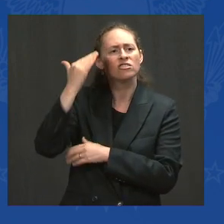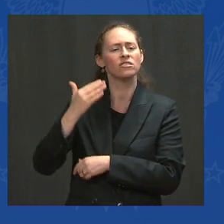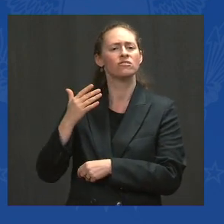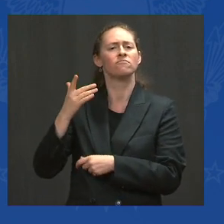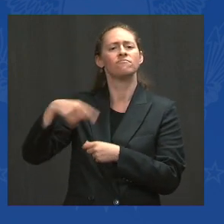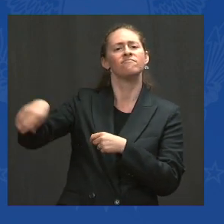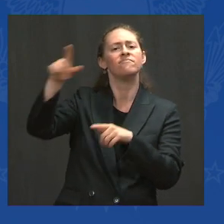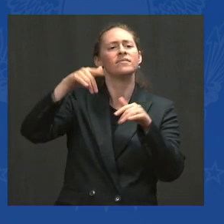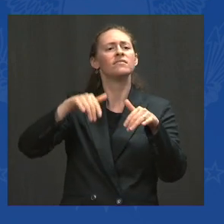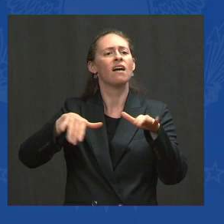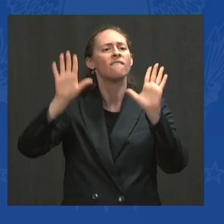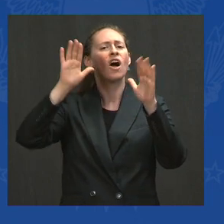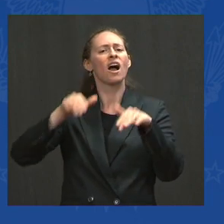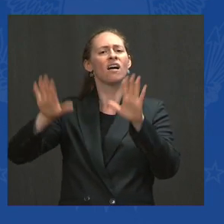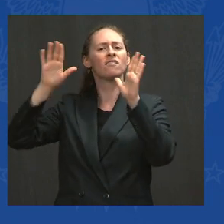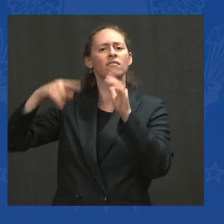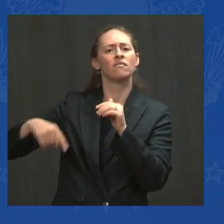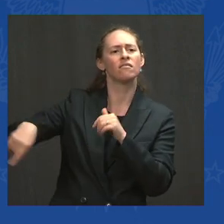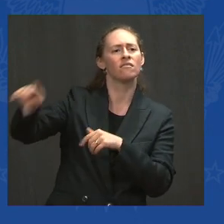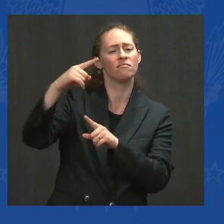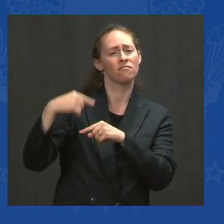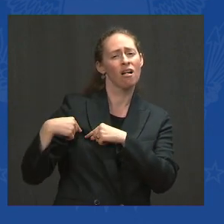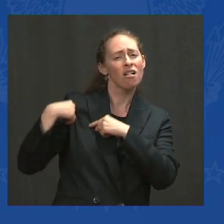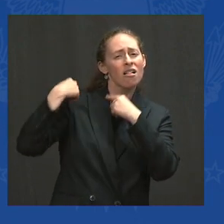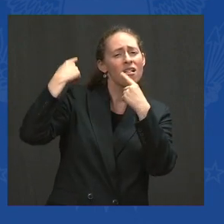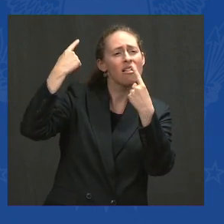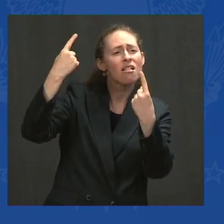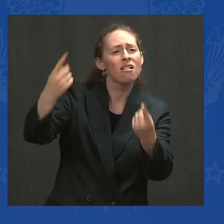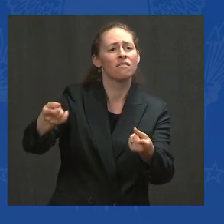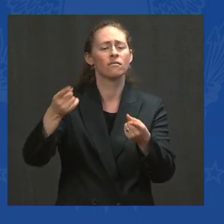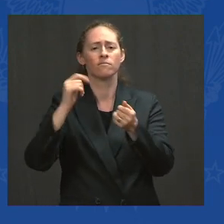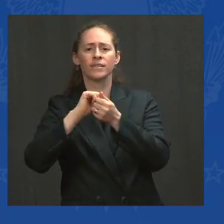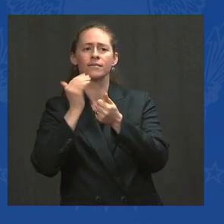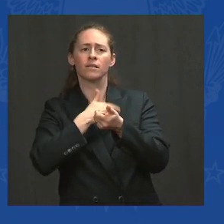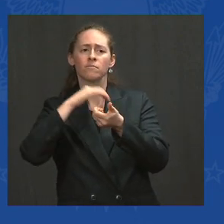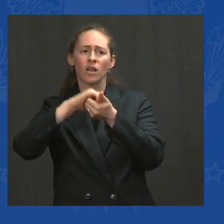alongside our Allies and partners, have made over the last two decades in Afghanistan.